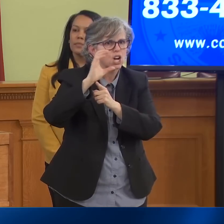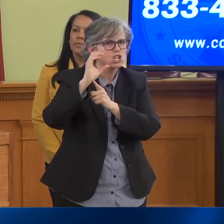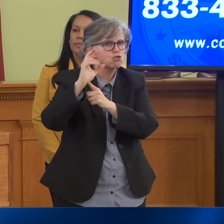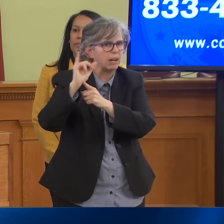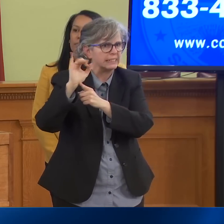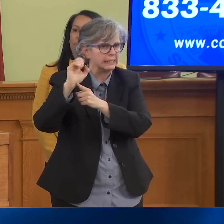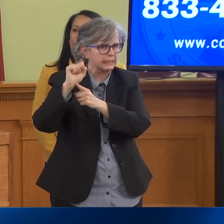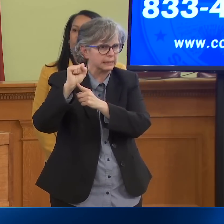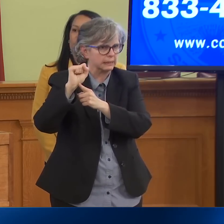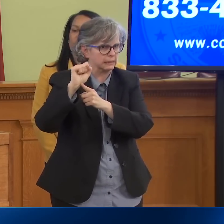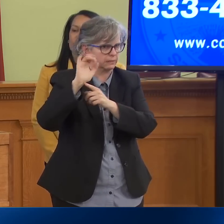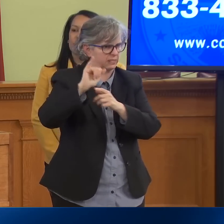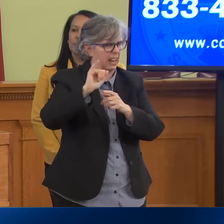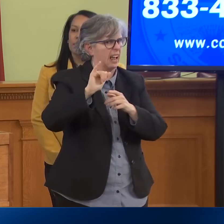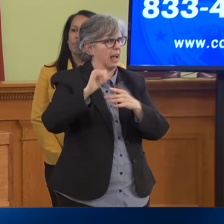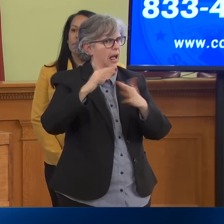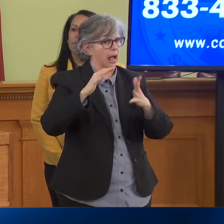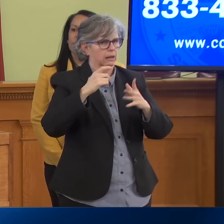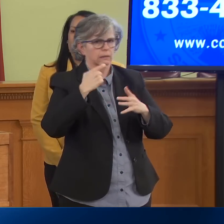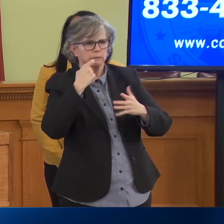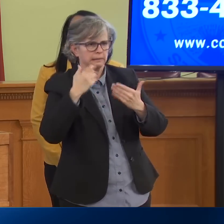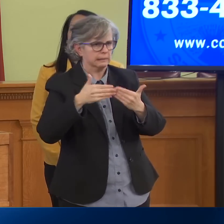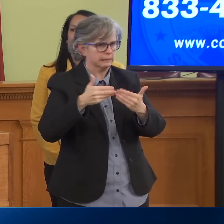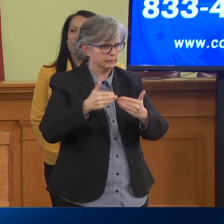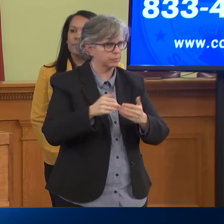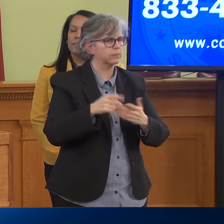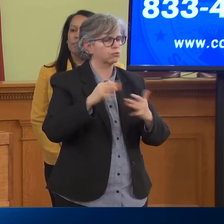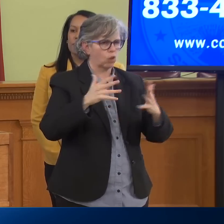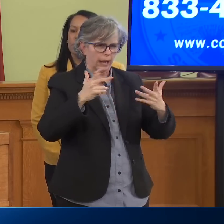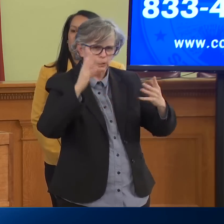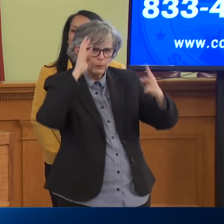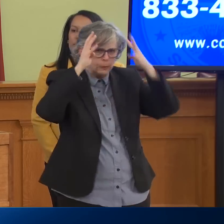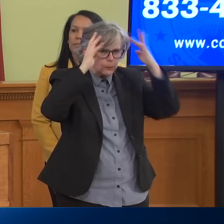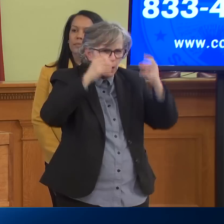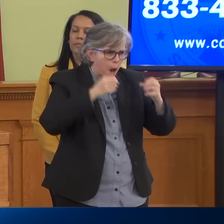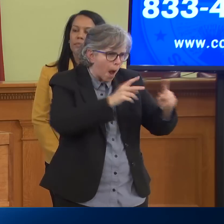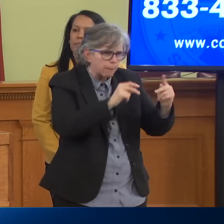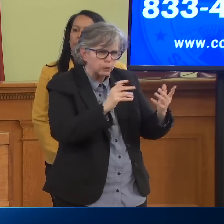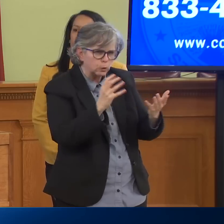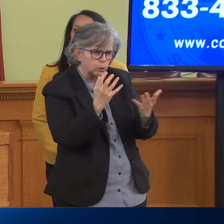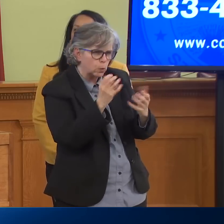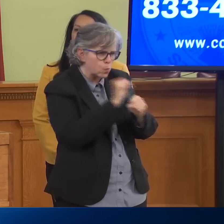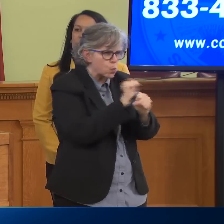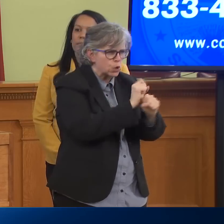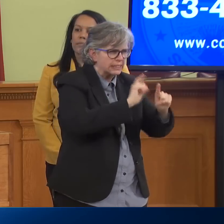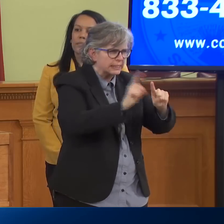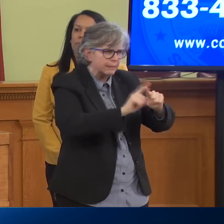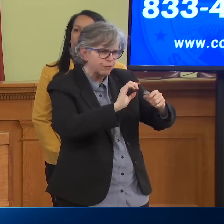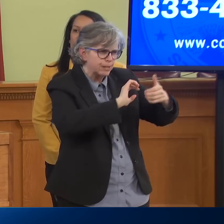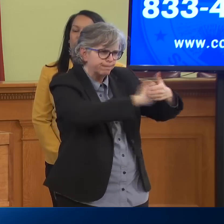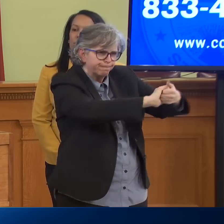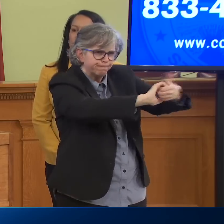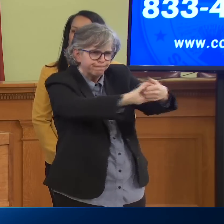ESSENTIAL TO OUR STATE, ITS CITIZENS AND TO OUR COMMITMENT TO SUPPORTING PEOPLE AFFECTED BY THE OPIOID CRISIS. SPECIFICALLY, THE PLAN INCLUDES